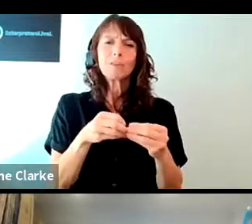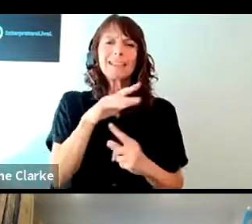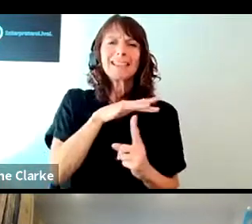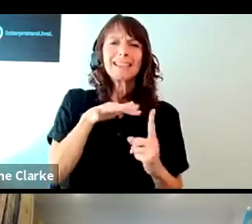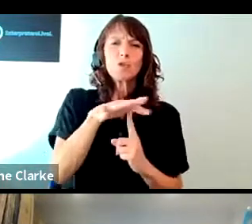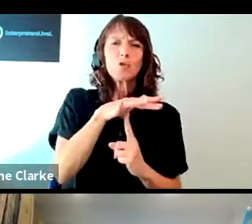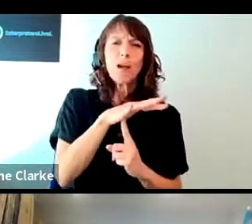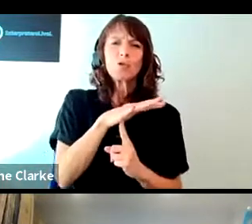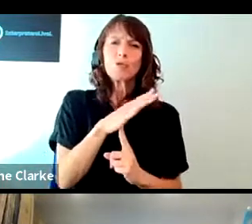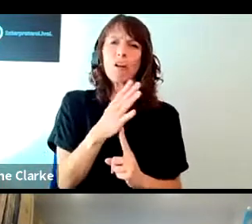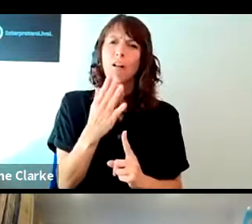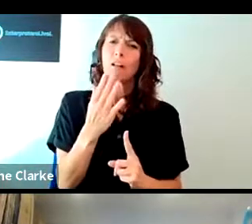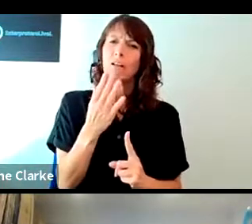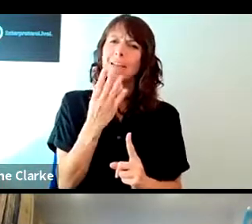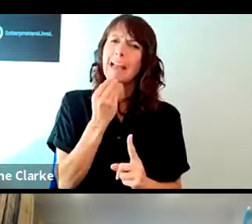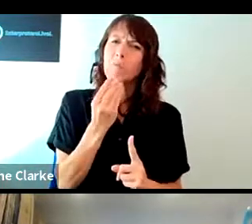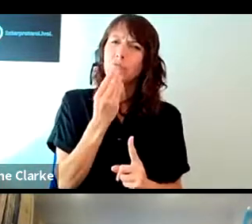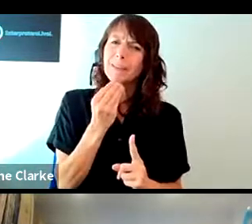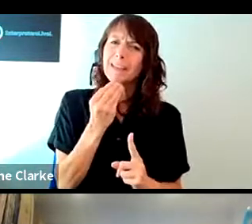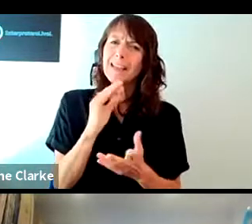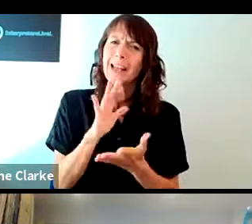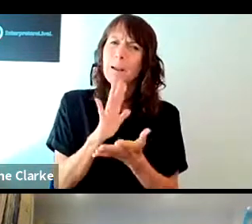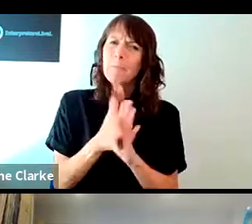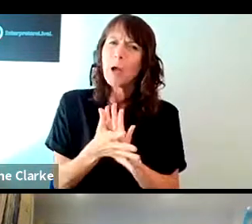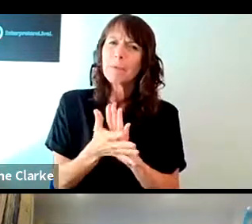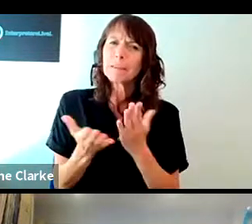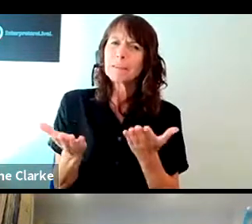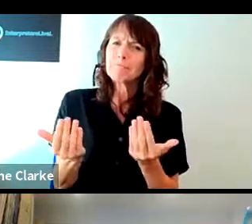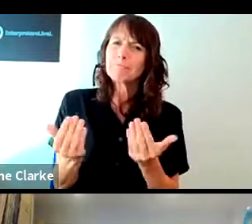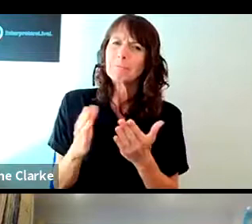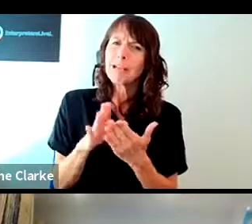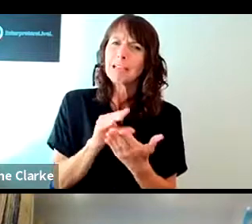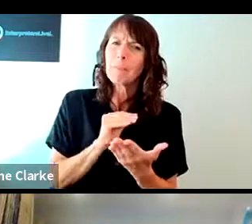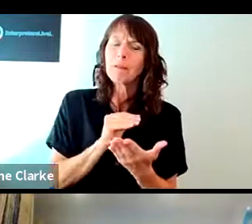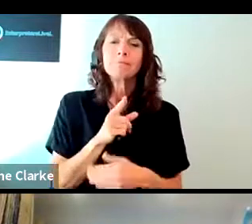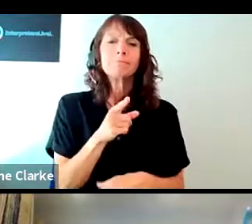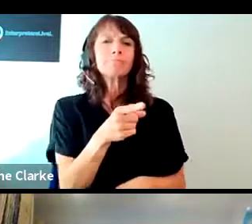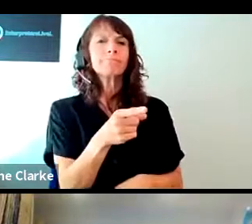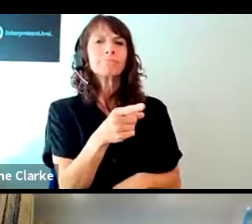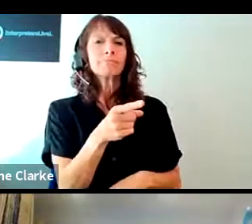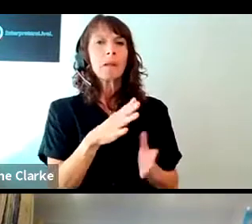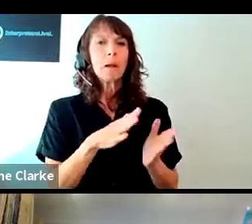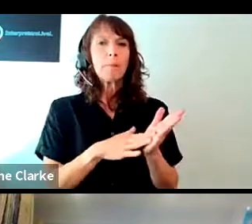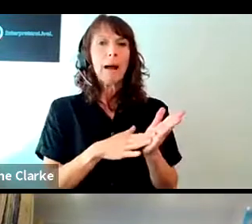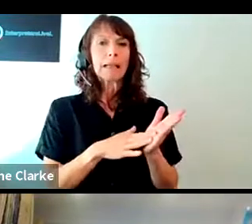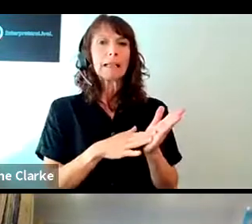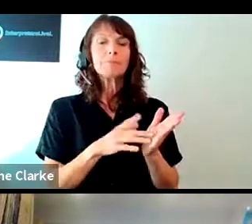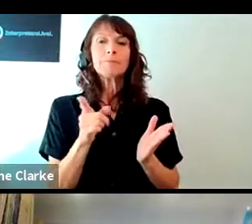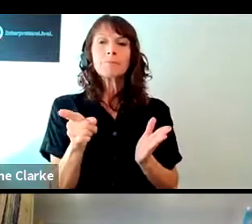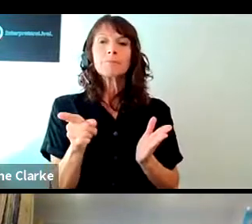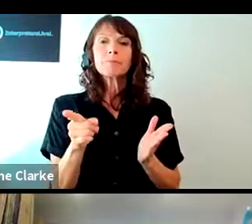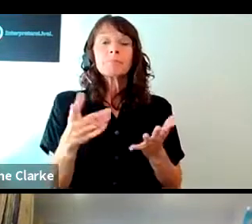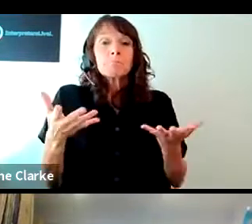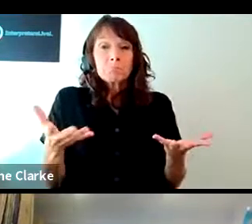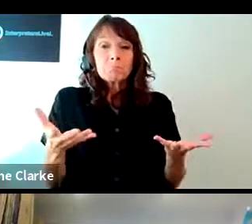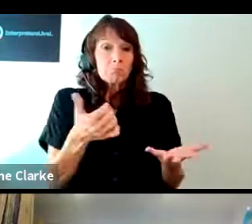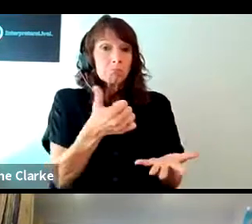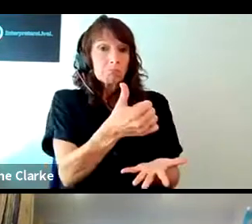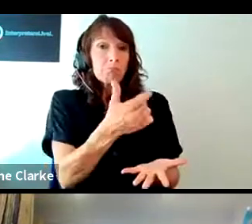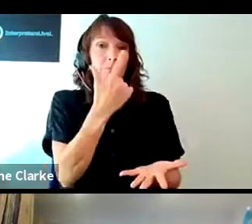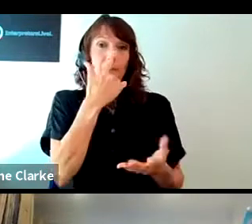Do you mind giving an example of that? Absolutely. Let's say you've broken your wrist.